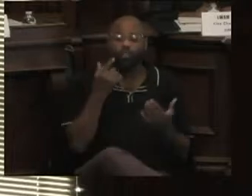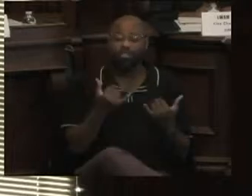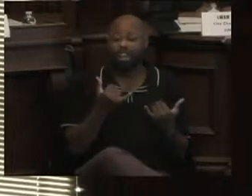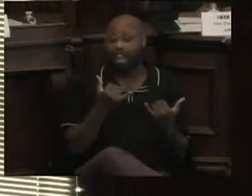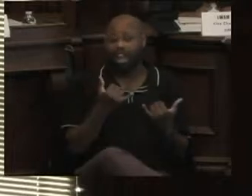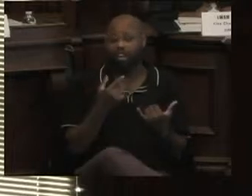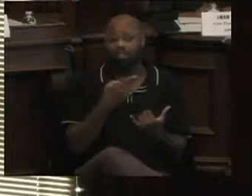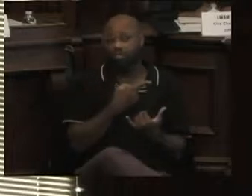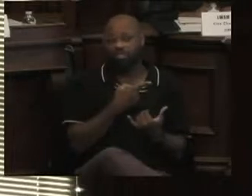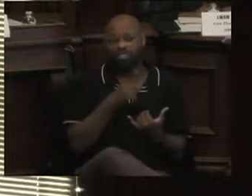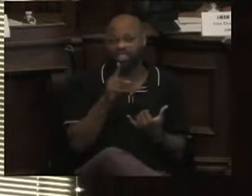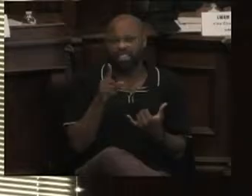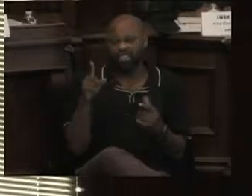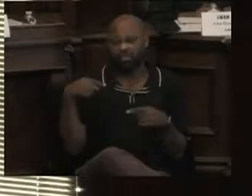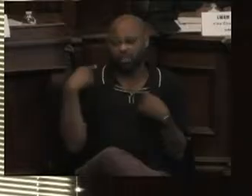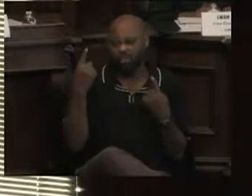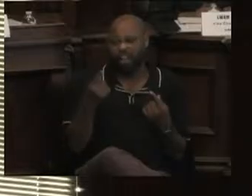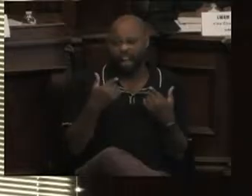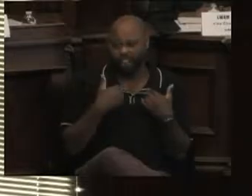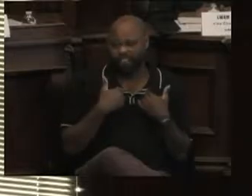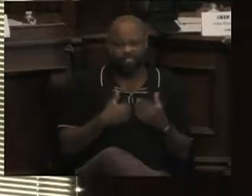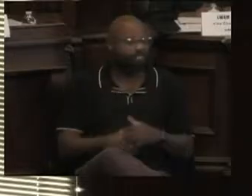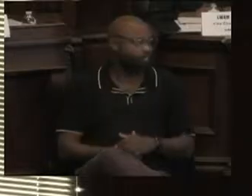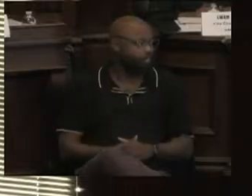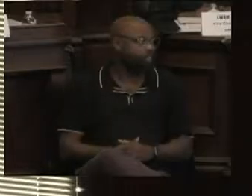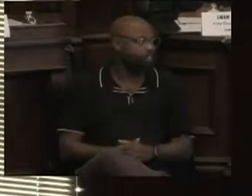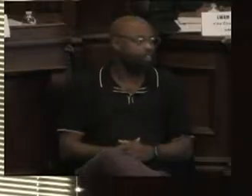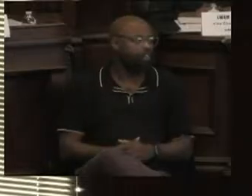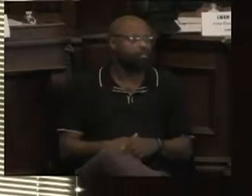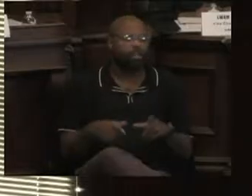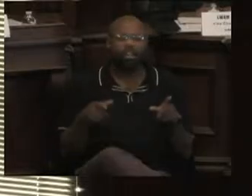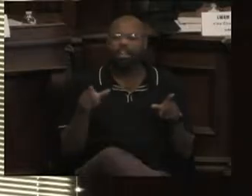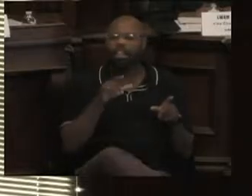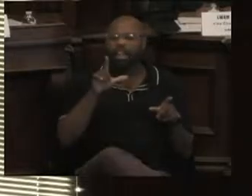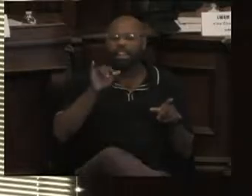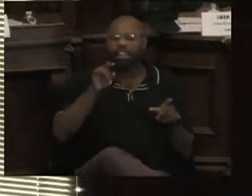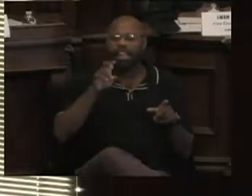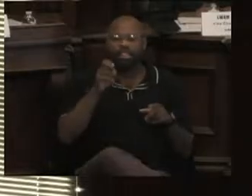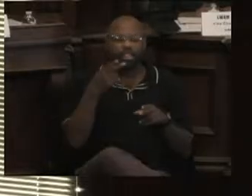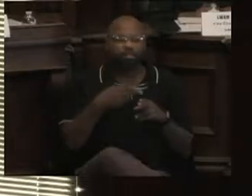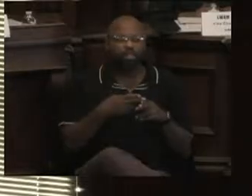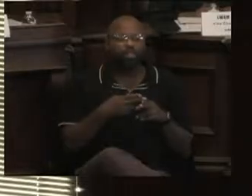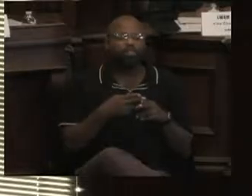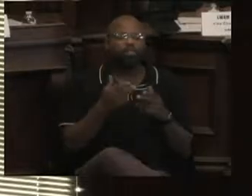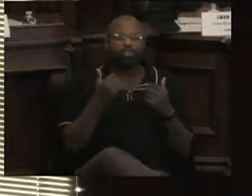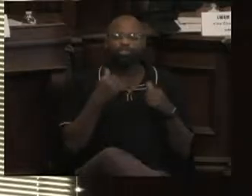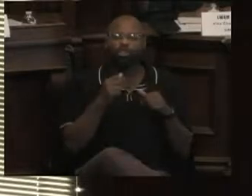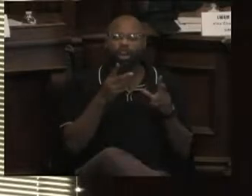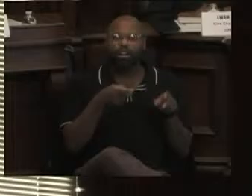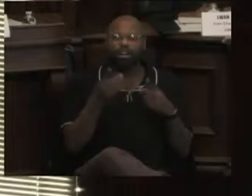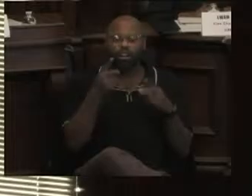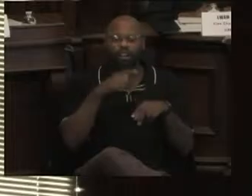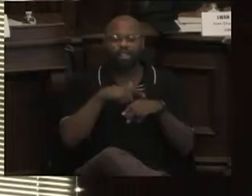dashboard instead. For now,